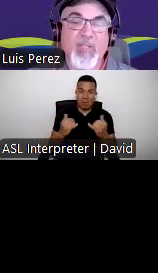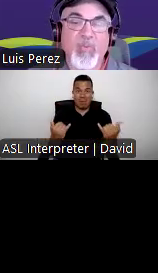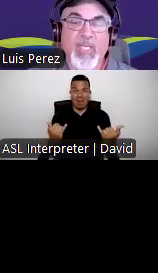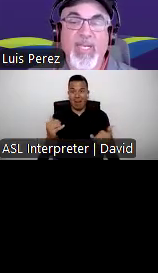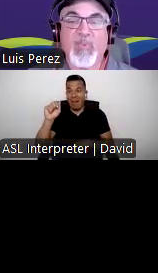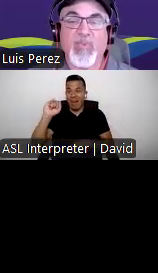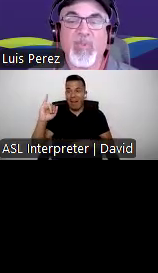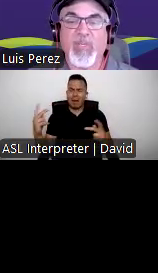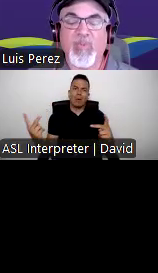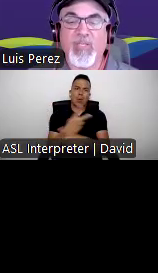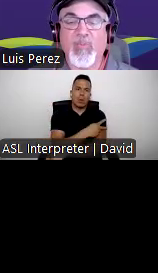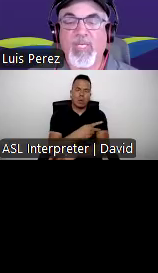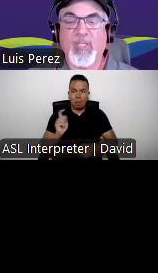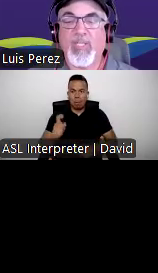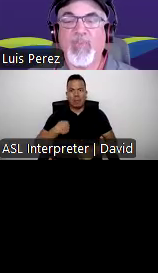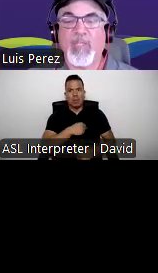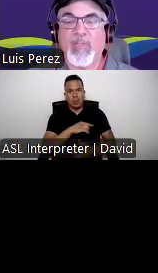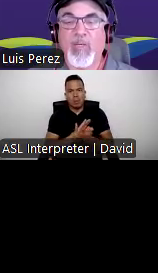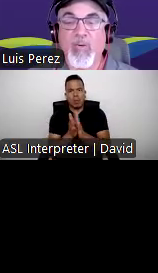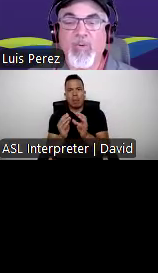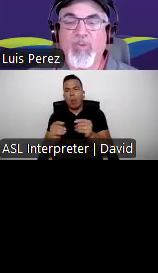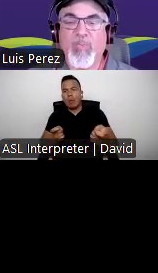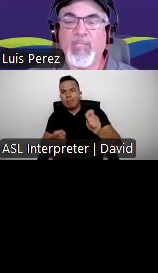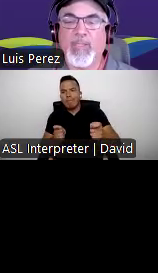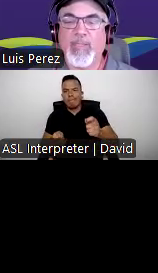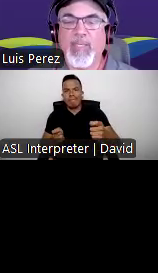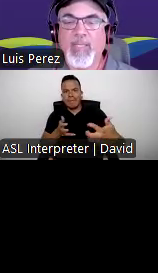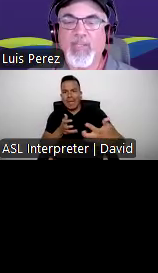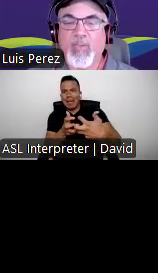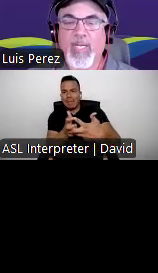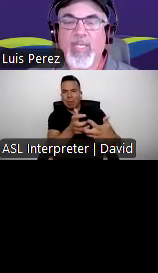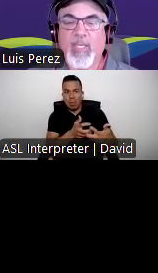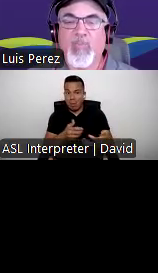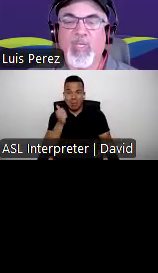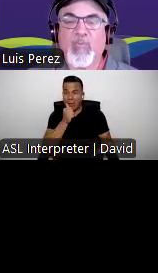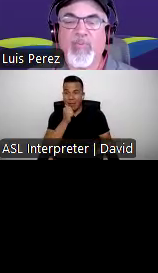to be adaptable and we need to make adjustments on an ongoing basis. So, that idea of being of